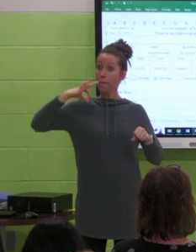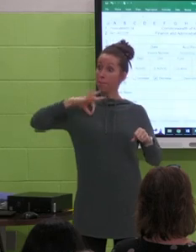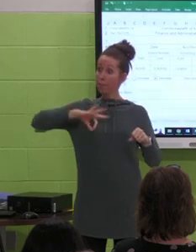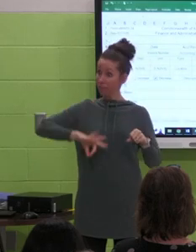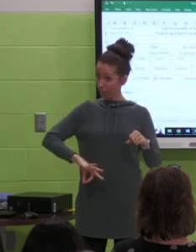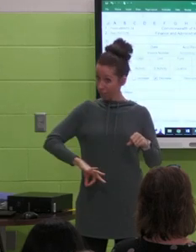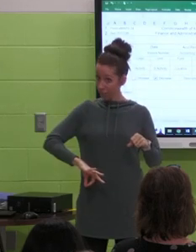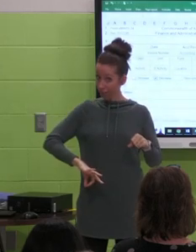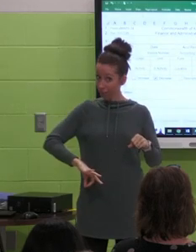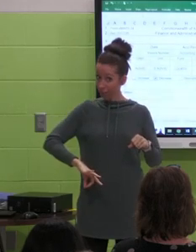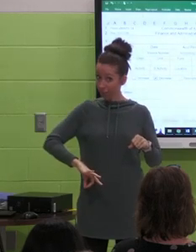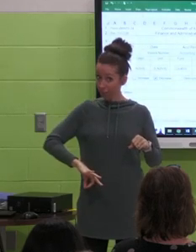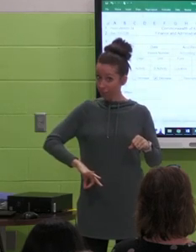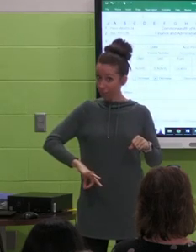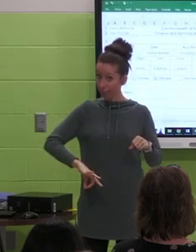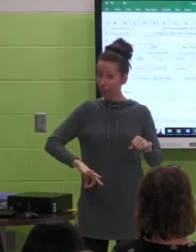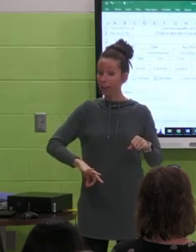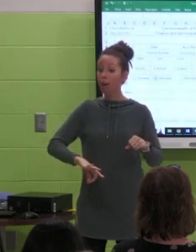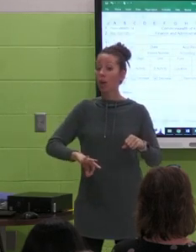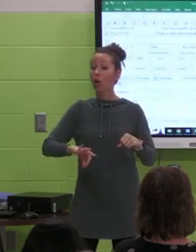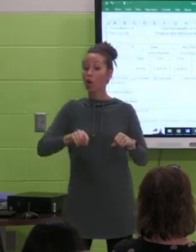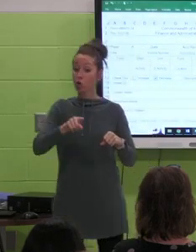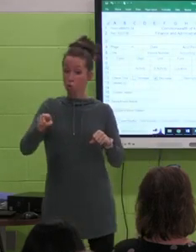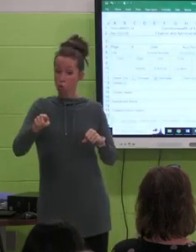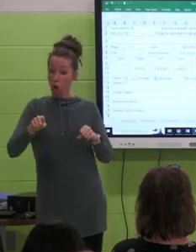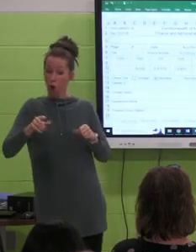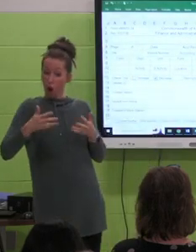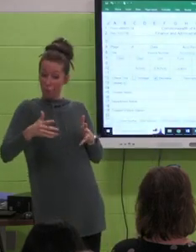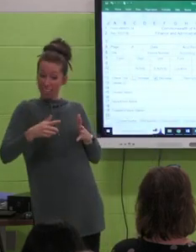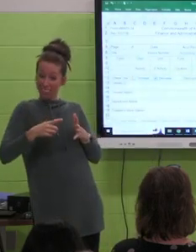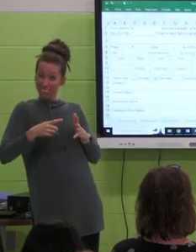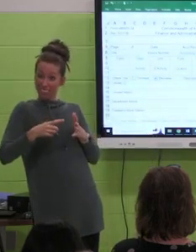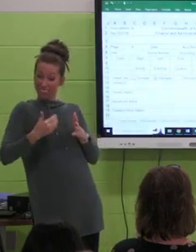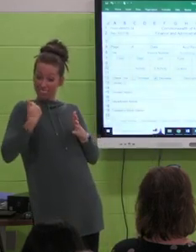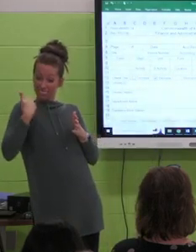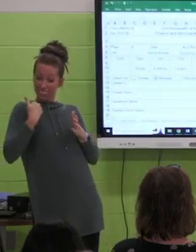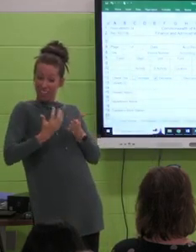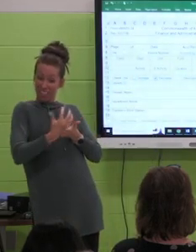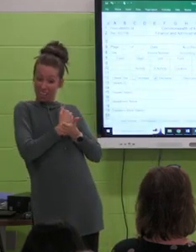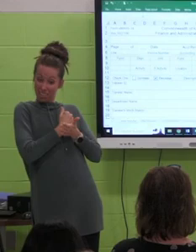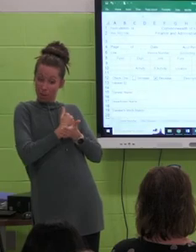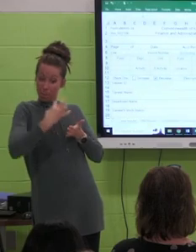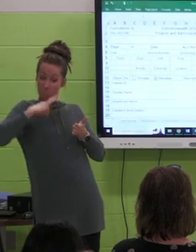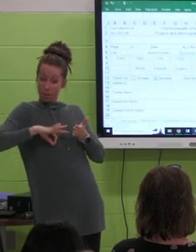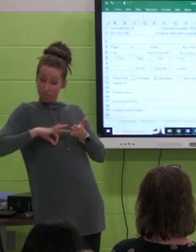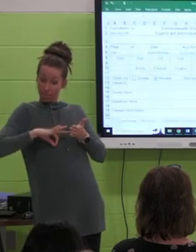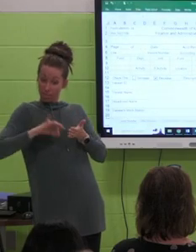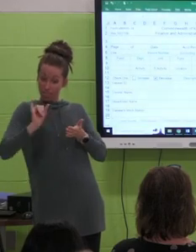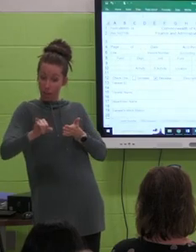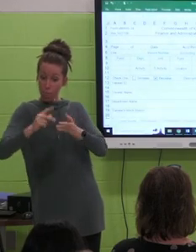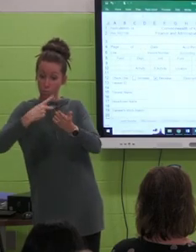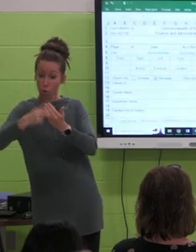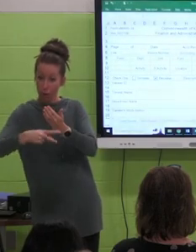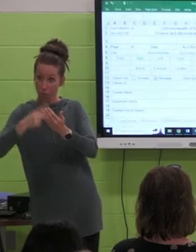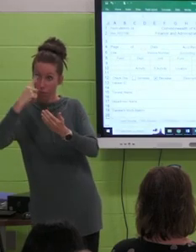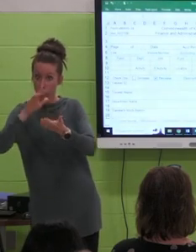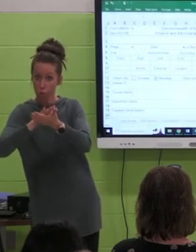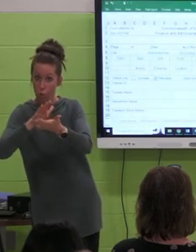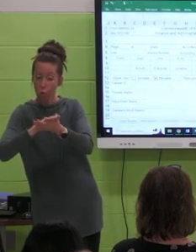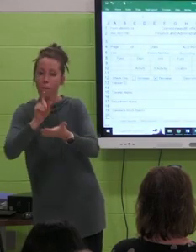that was originally collected to benefit areas of the school we need to budget those monies